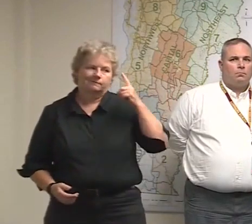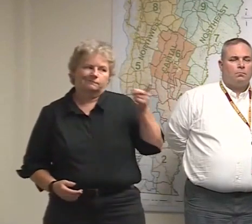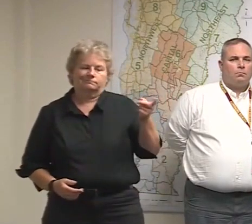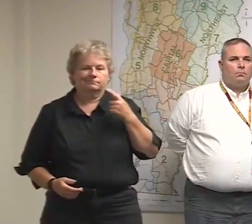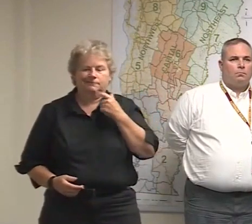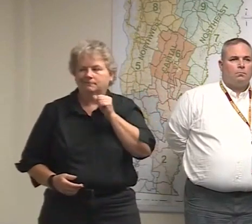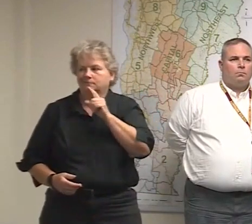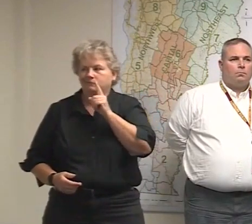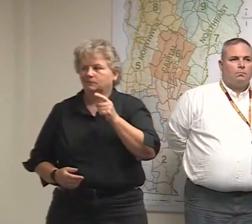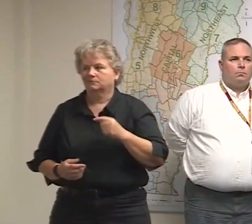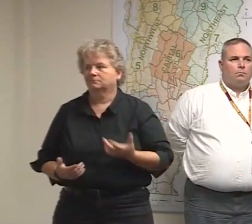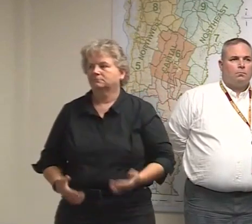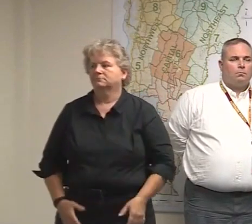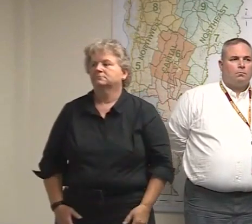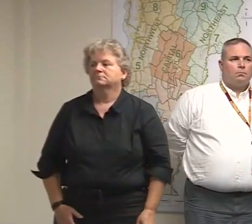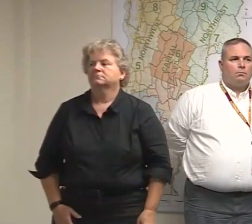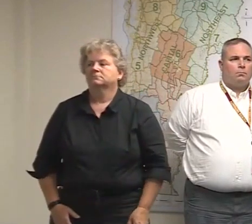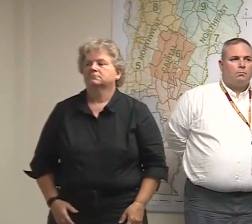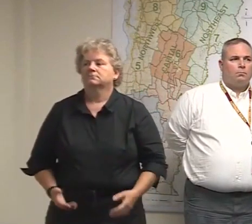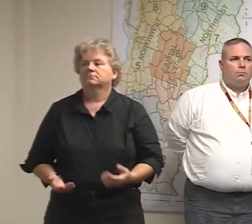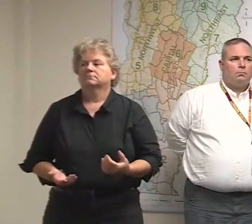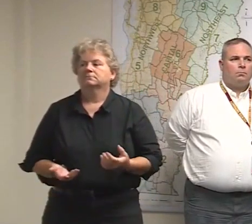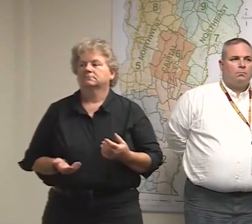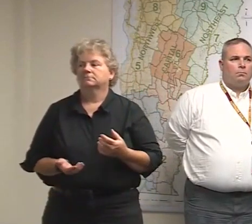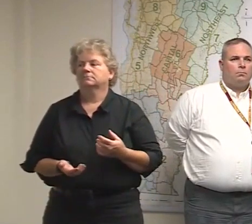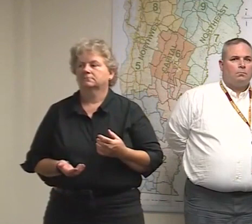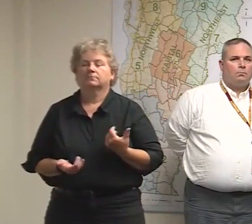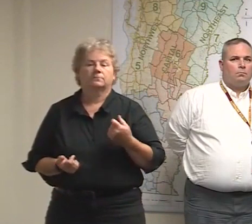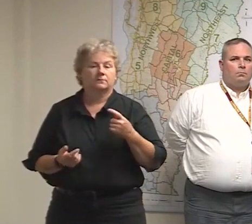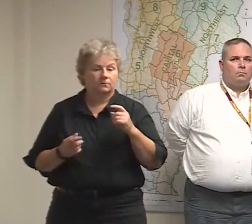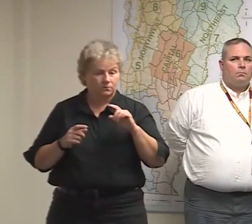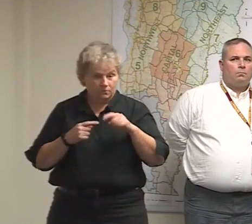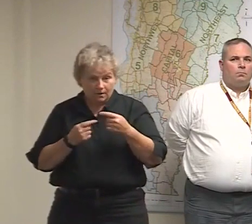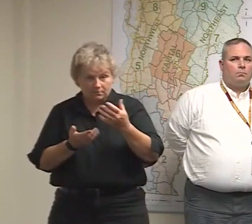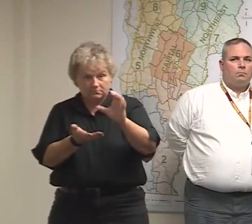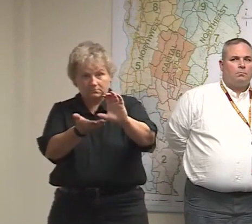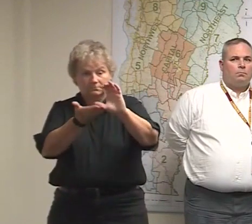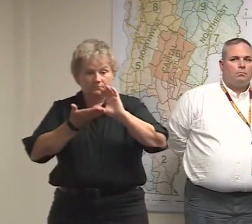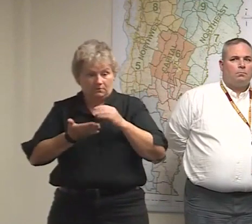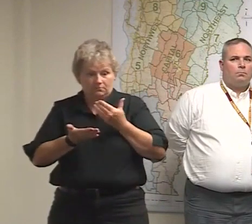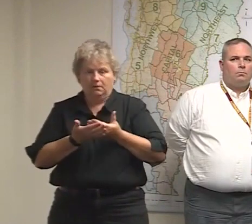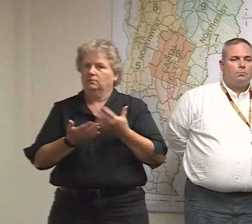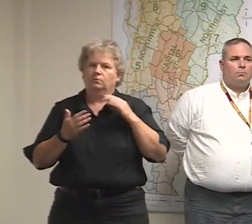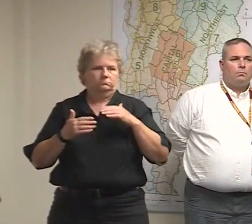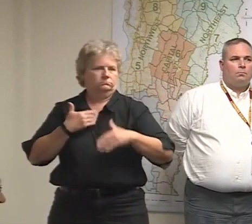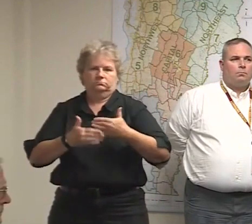WE DON’T KNOW EXACTLY, BUT IT BUT IT WILL OPEN THE DOOR ALMOST IMMEDIATELY FOR HELP TO ARRIVE.